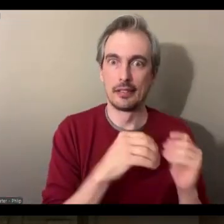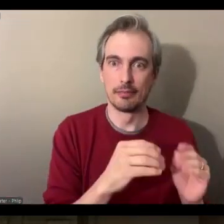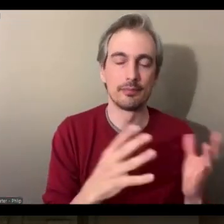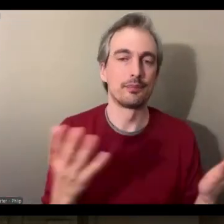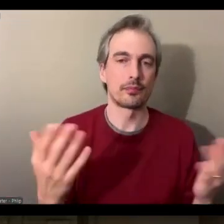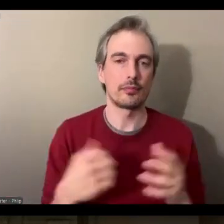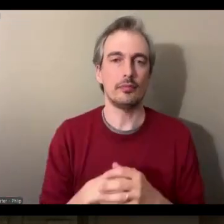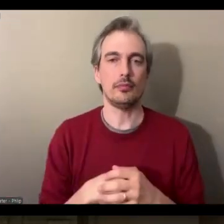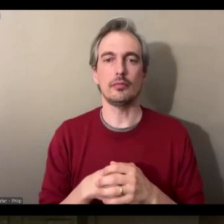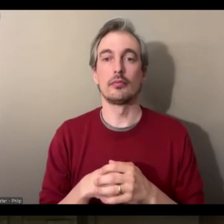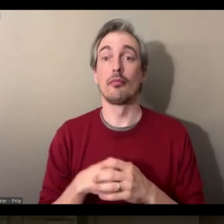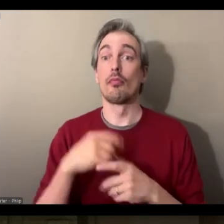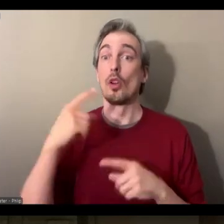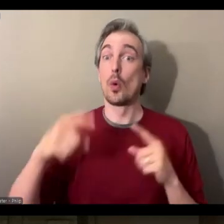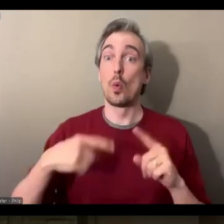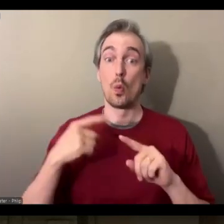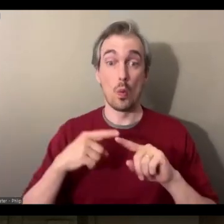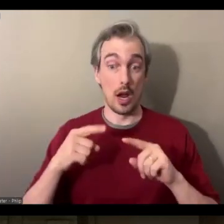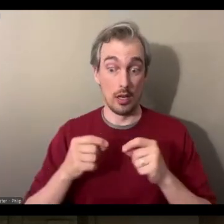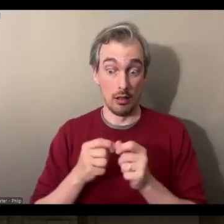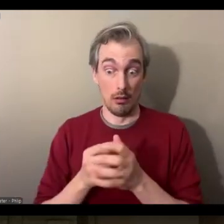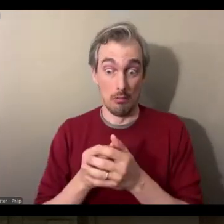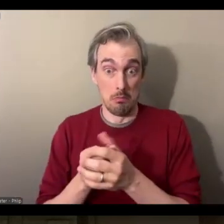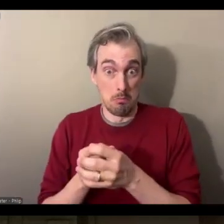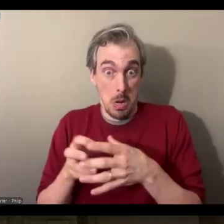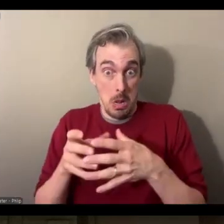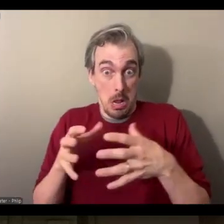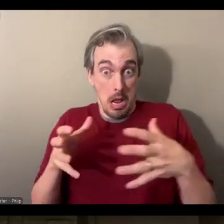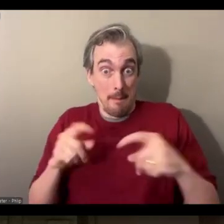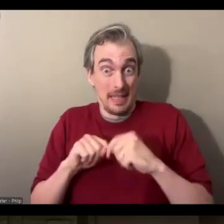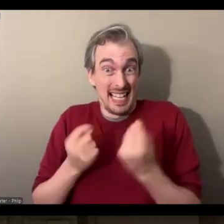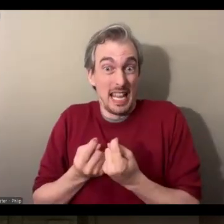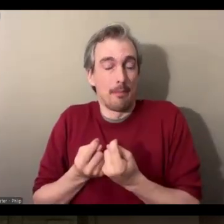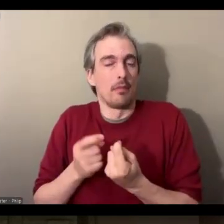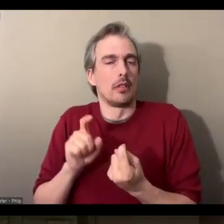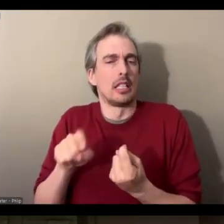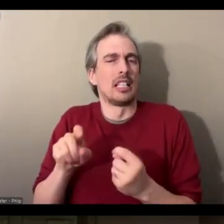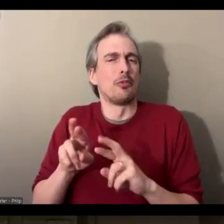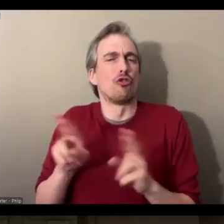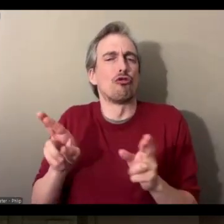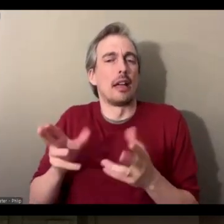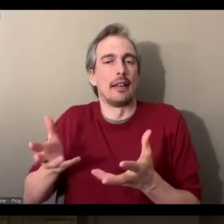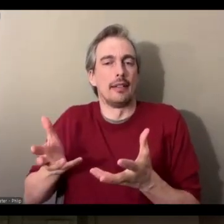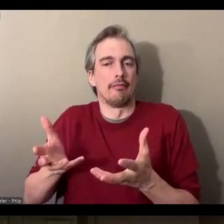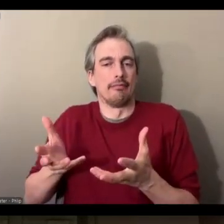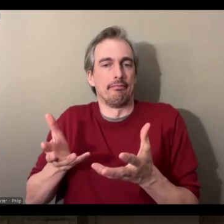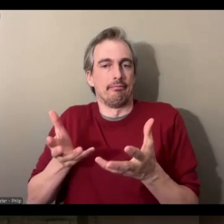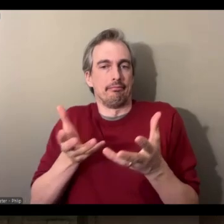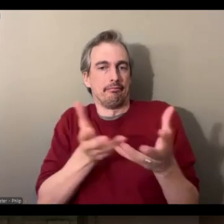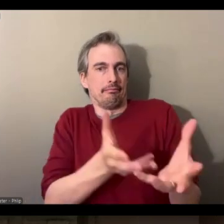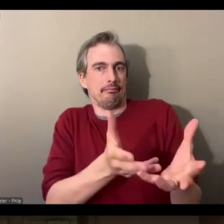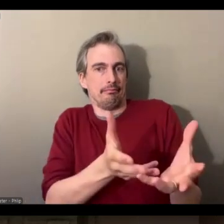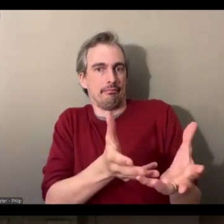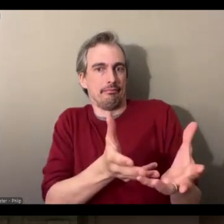So... Once we actually built those teams, educate them. Why did we make those decisions? And how